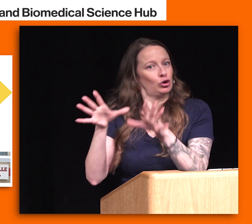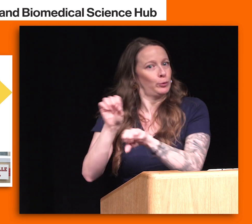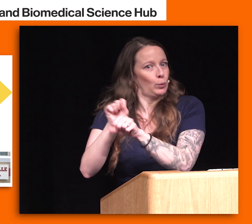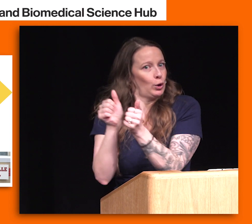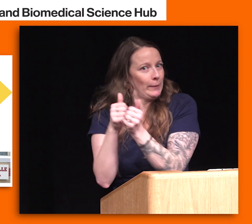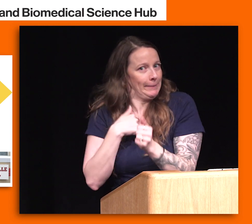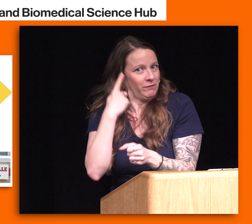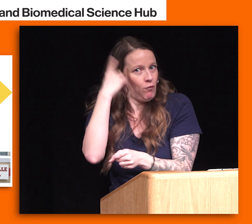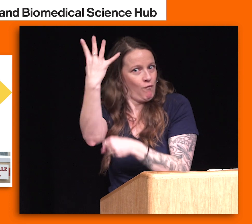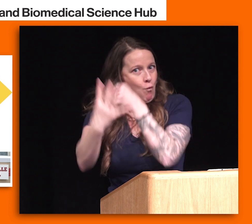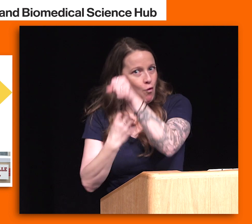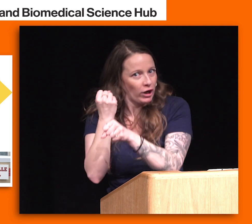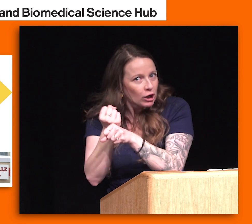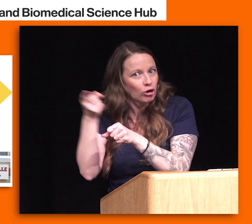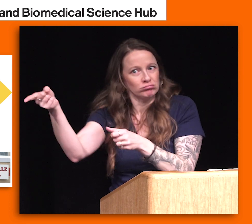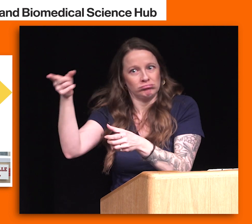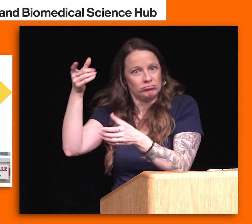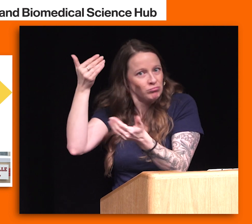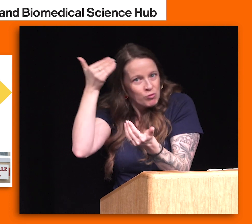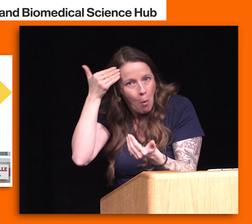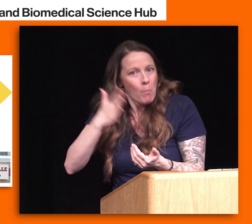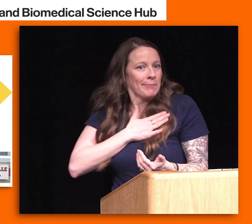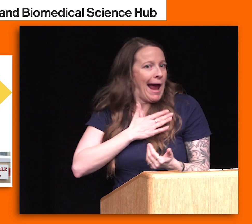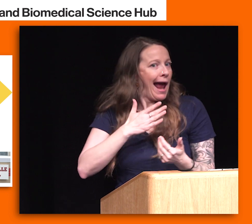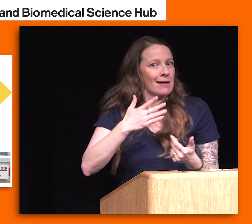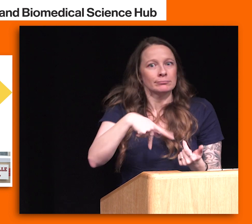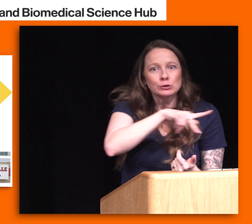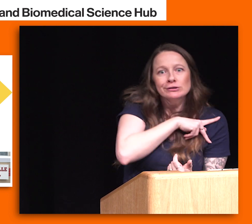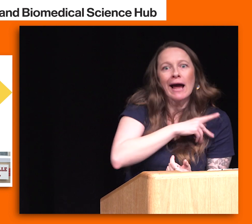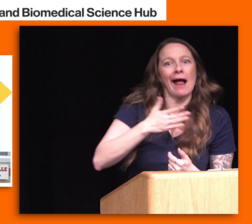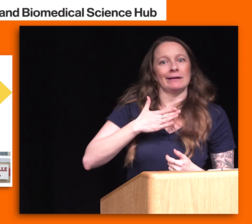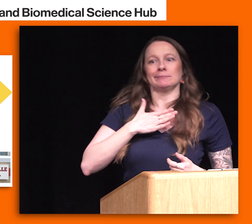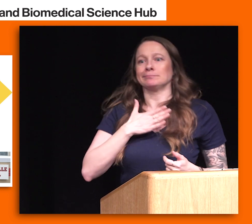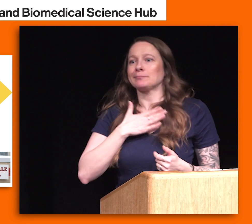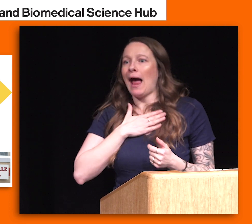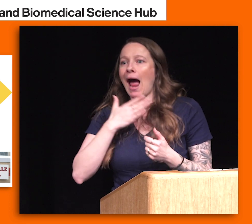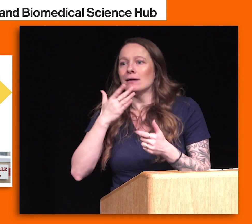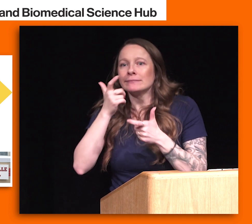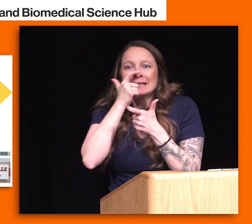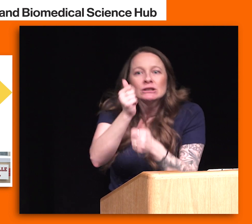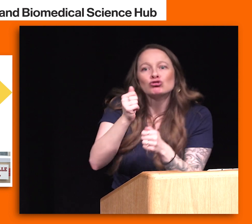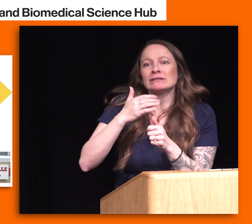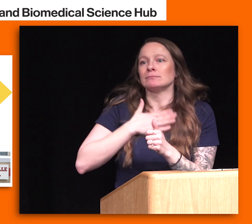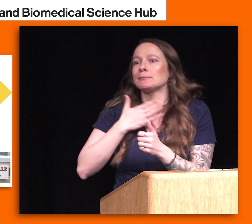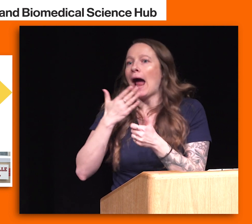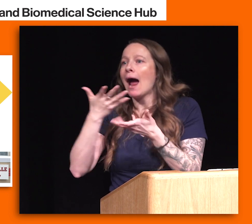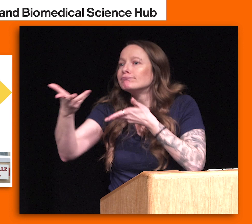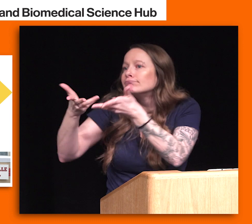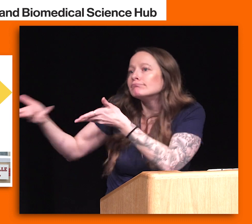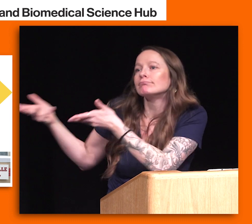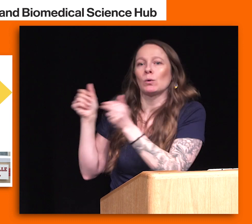The same interpreter was with me for 4 whole years. They knew my personality. They knew my interests.